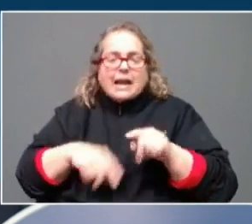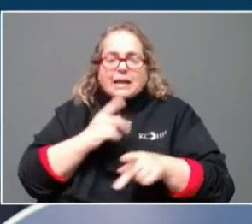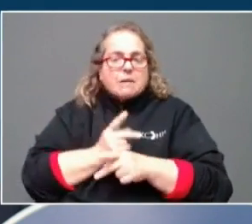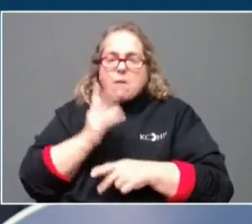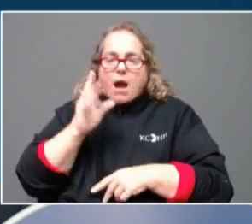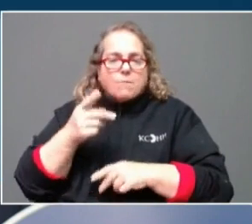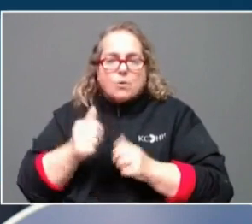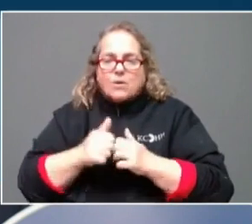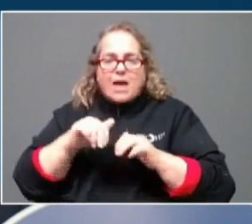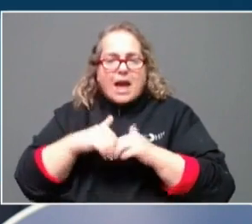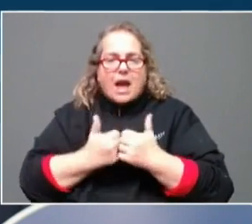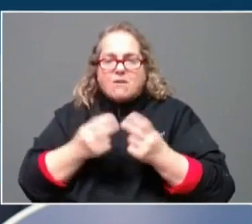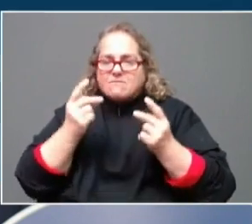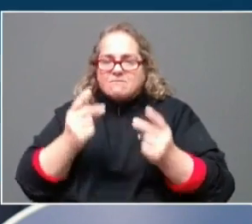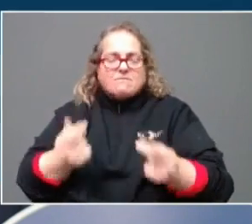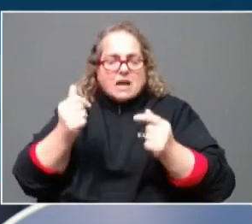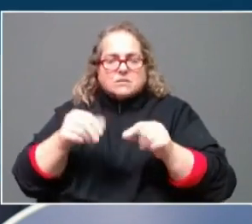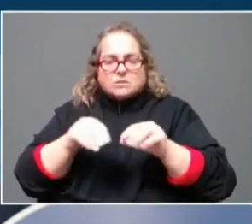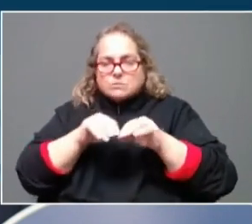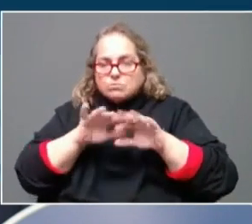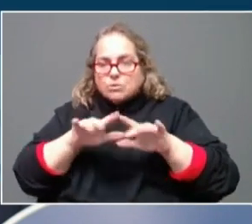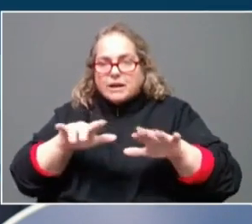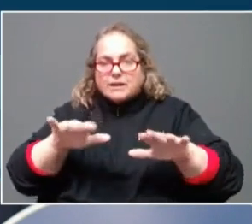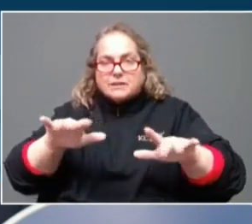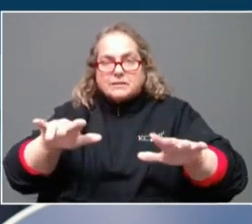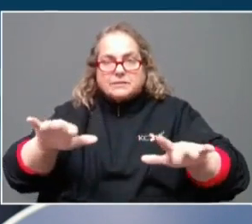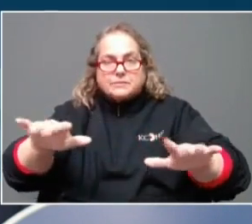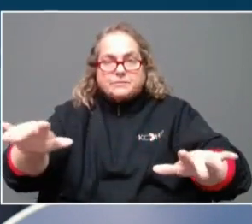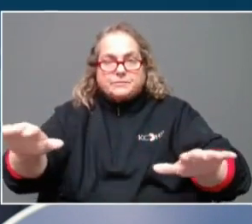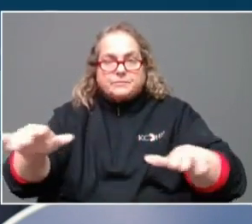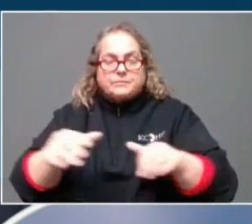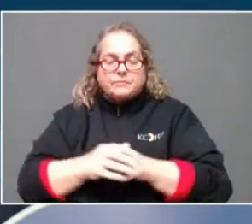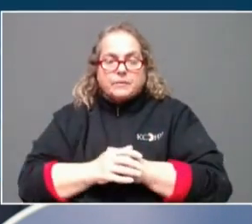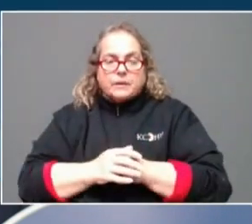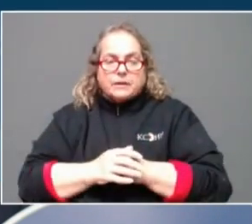american spreads. Next slide please. I'm gonna talk about the hospitals real